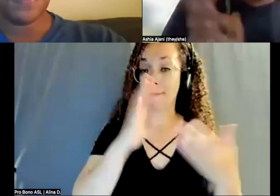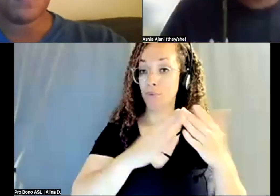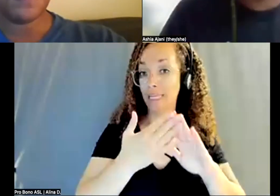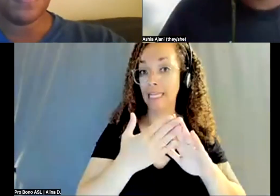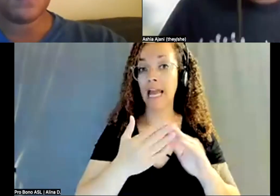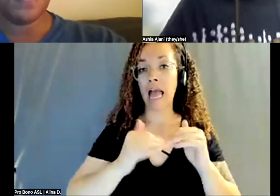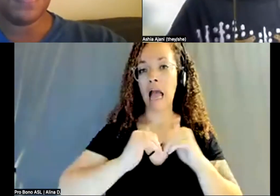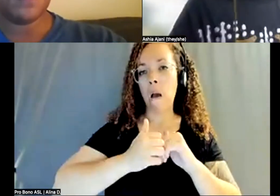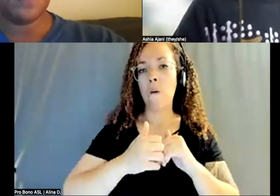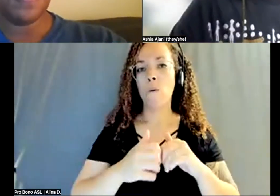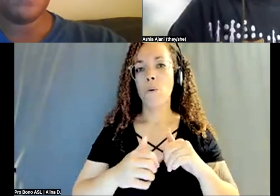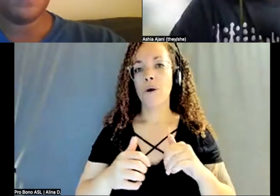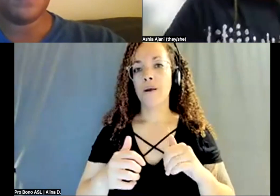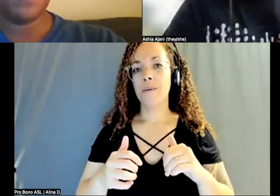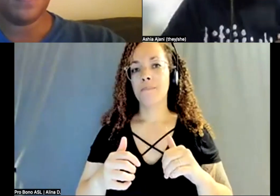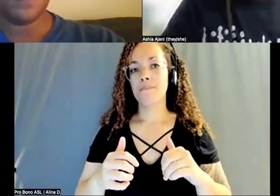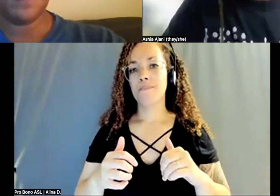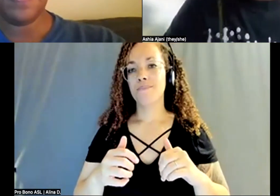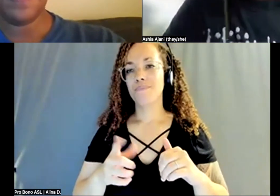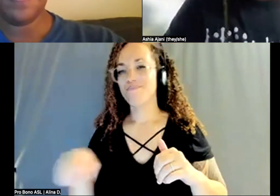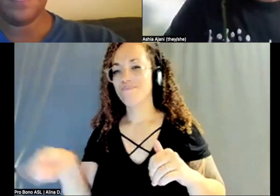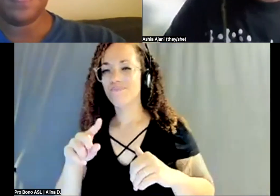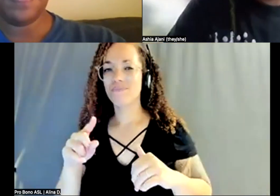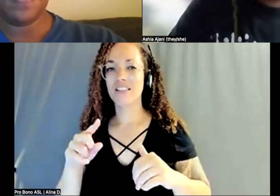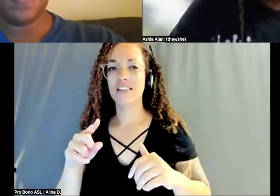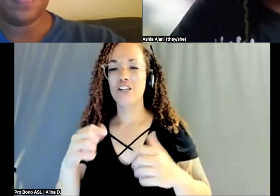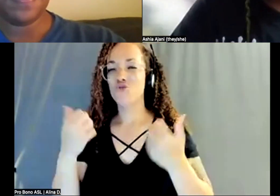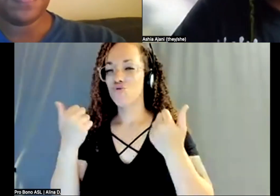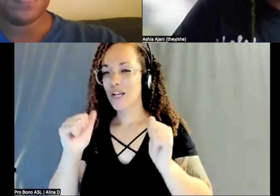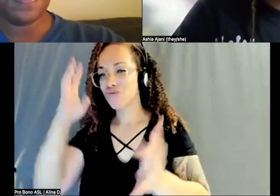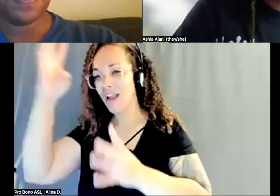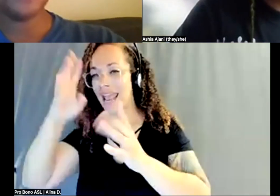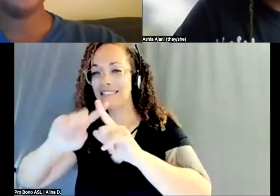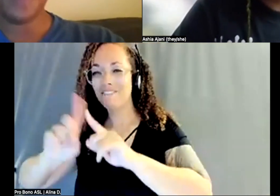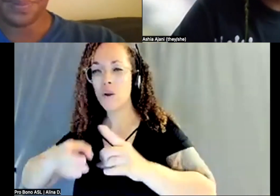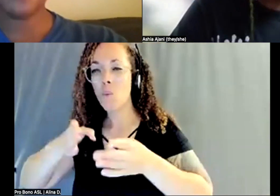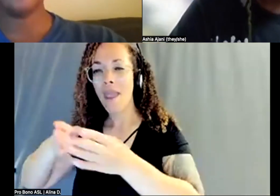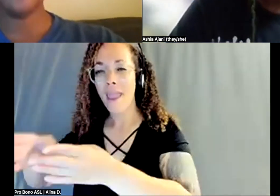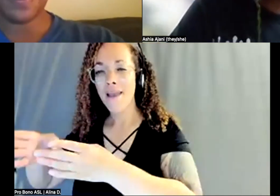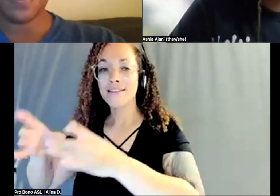like different ways while simultaneously poisoning people in the Global South, through that creation,